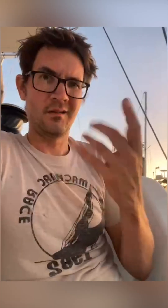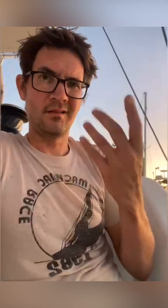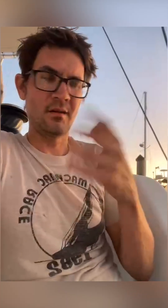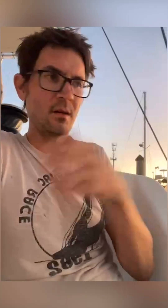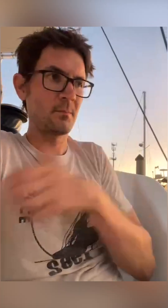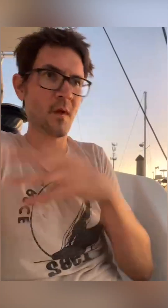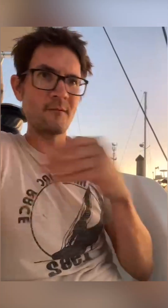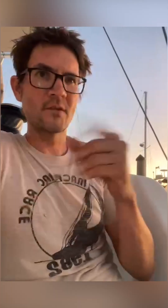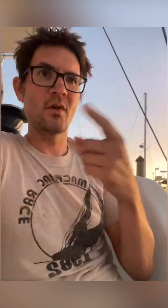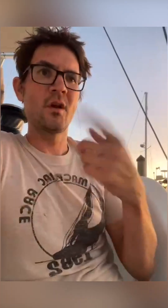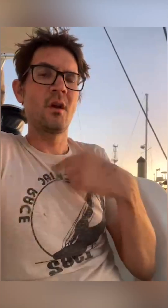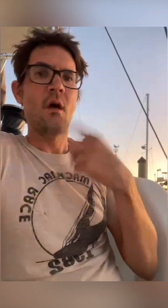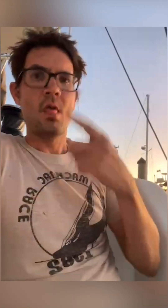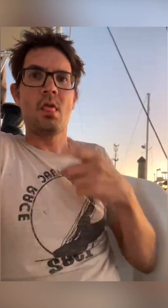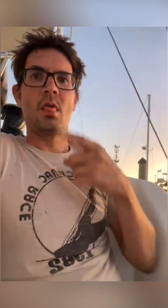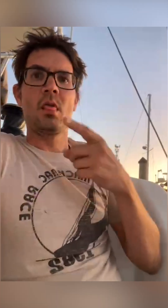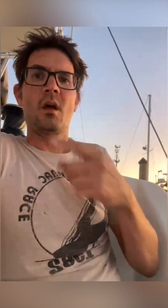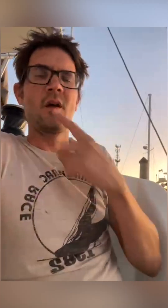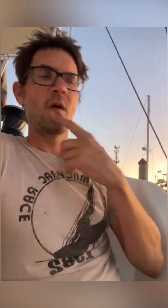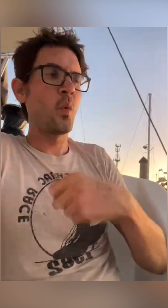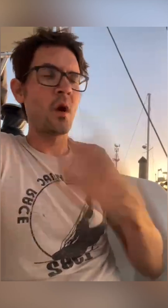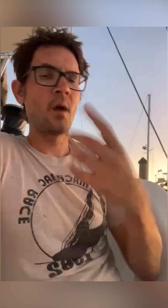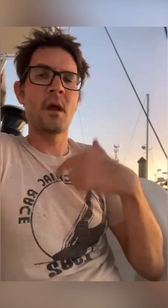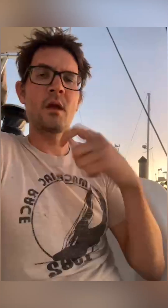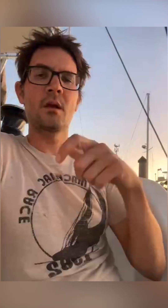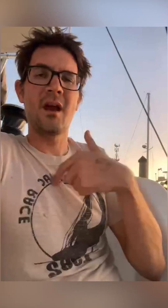No Power! They struggled and wasted my time.